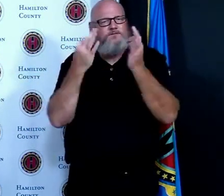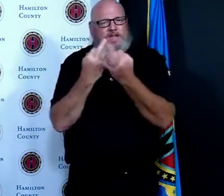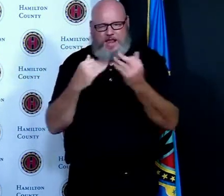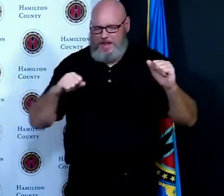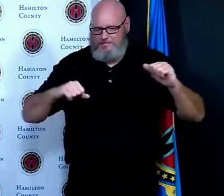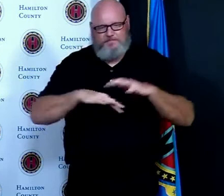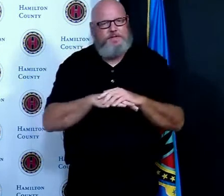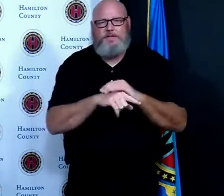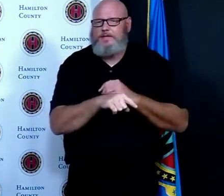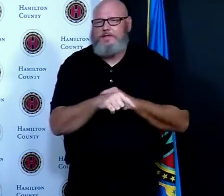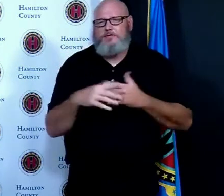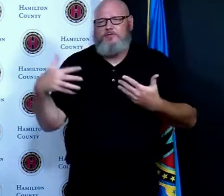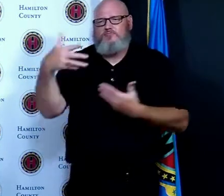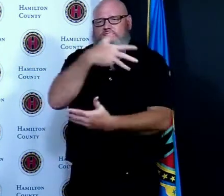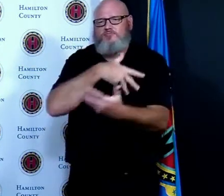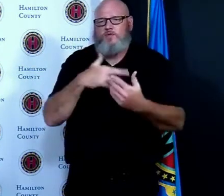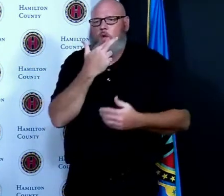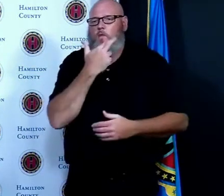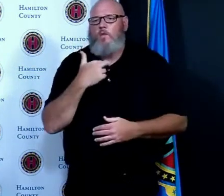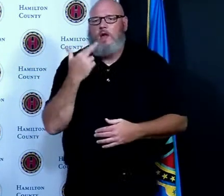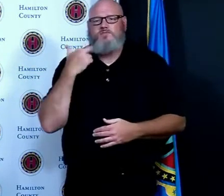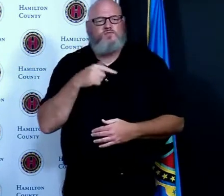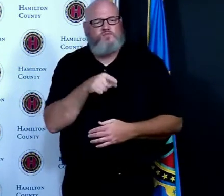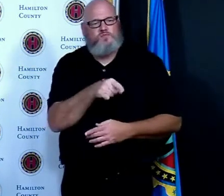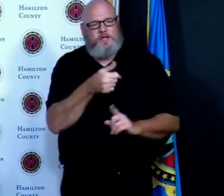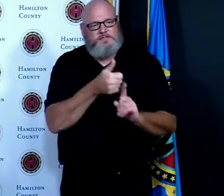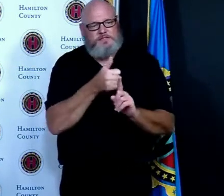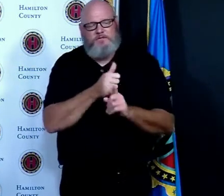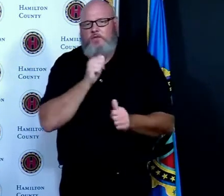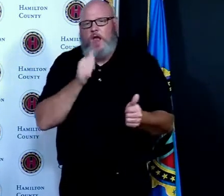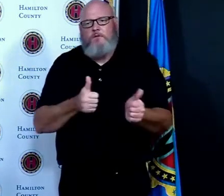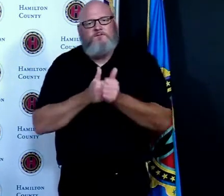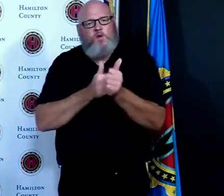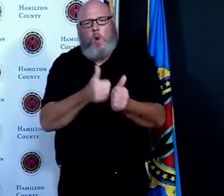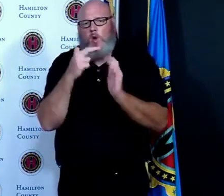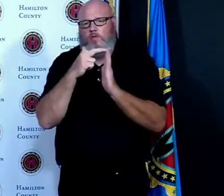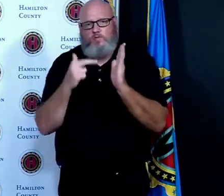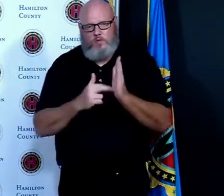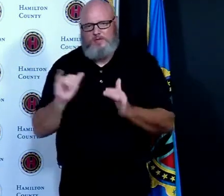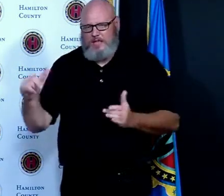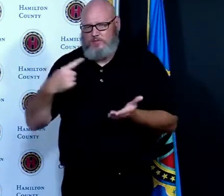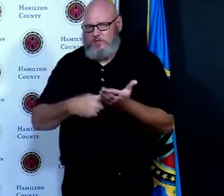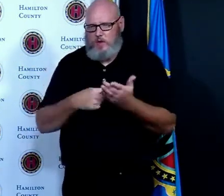and a restaurant and individuals that are not doing what they need to do to stay open okay